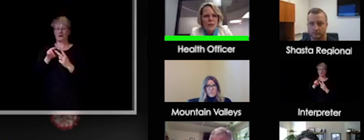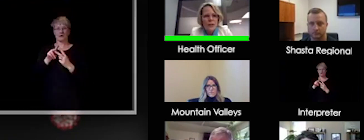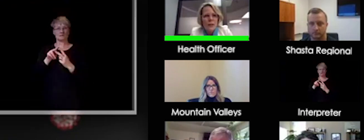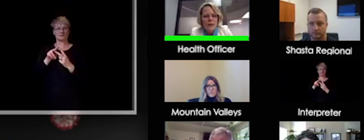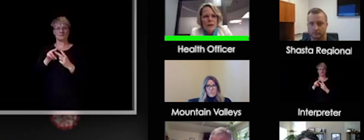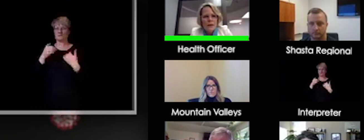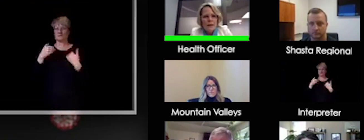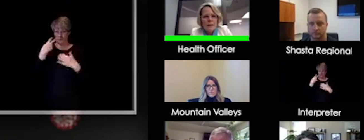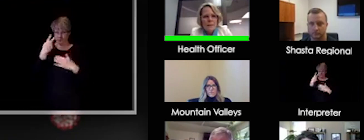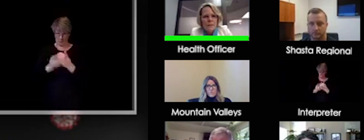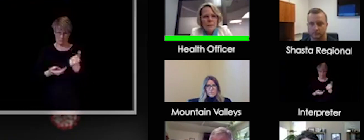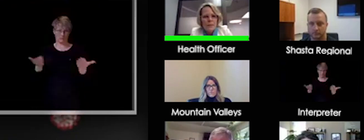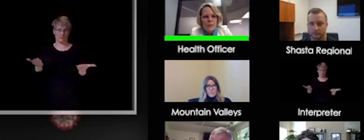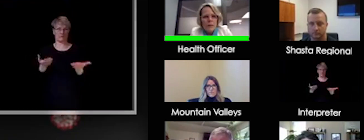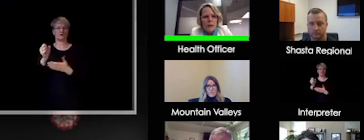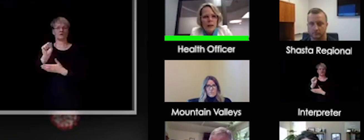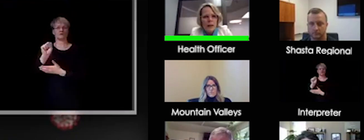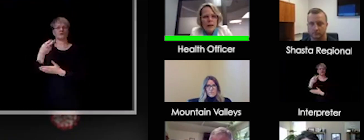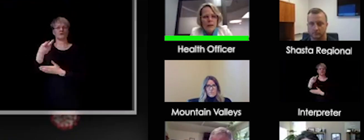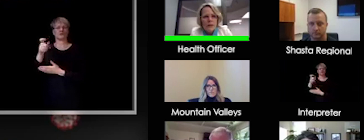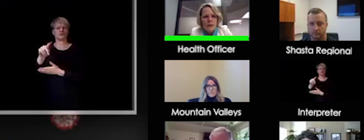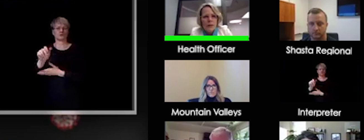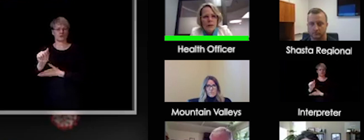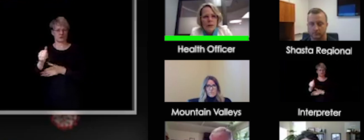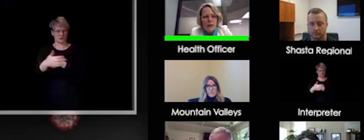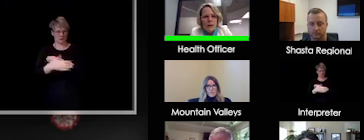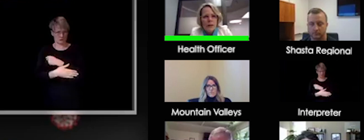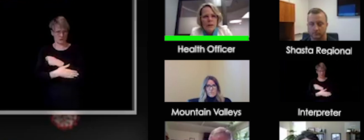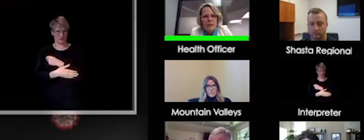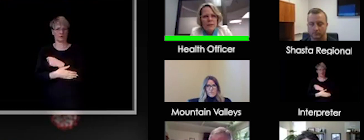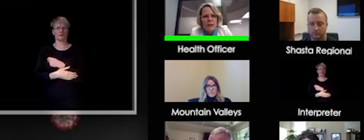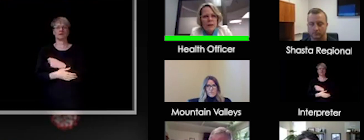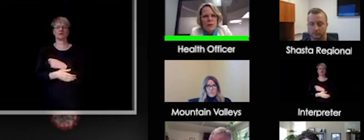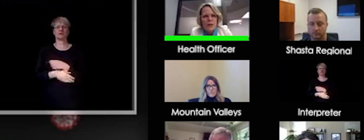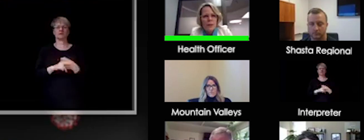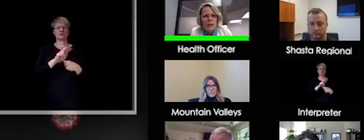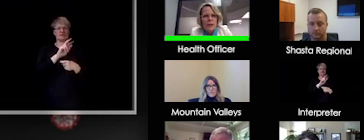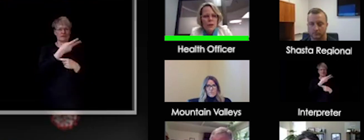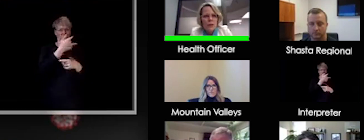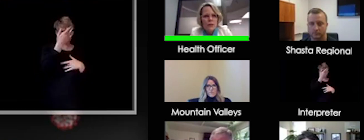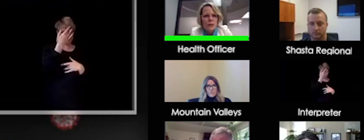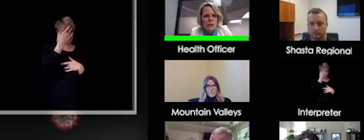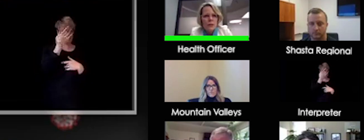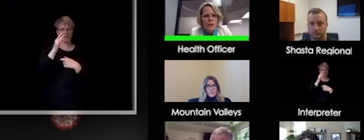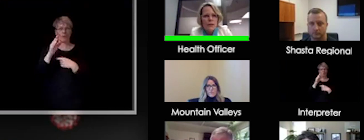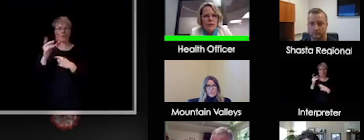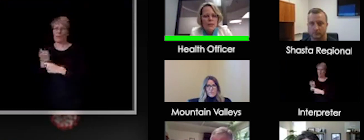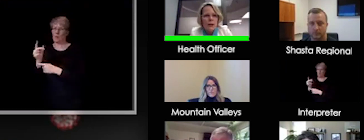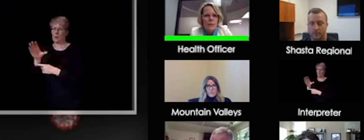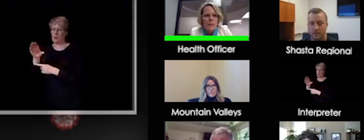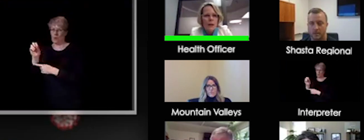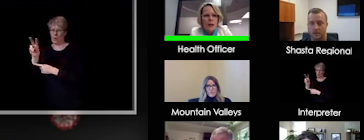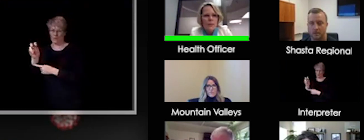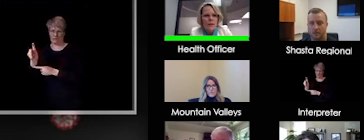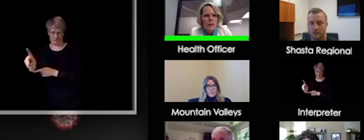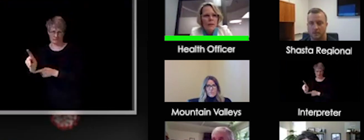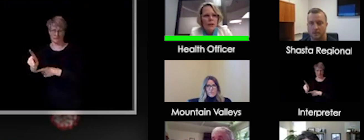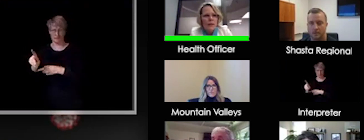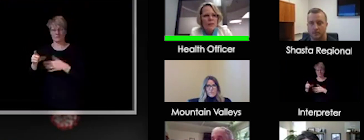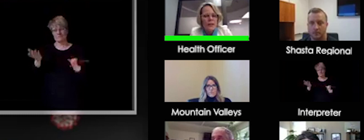Shasta County. Because COVID-19 can be contributing to the death, but it may not be the immediate